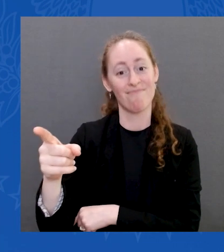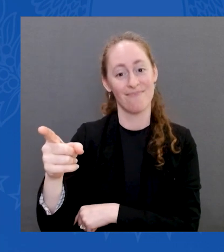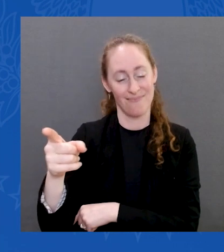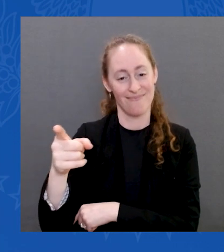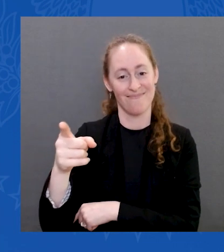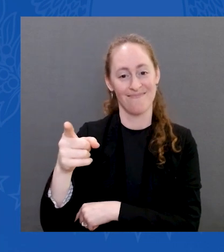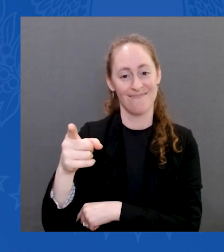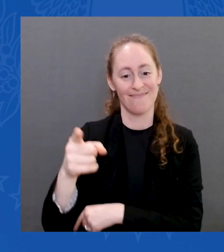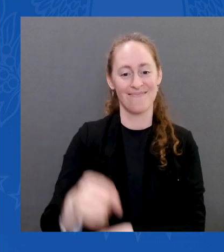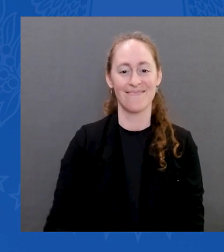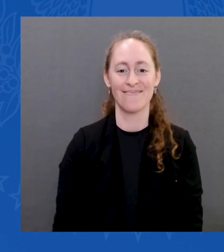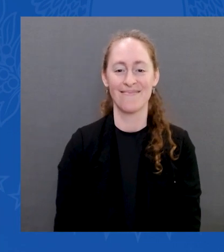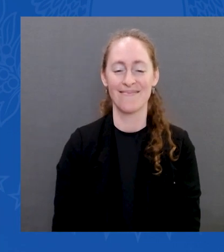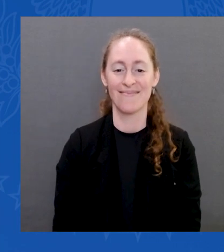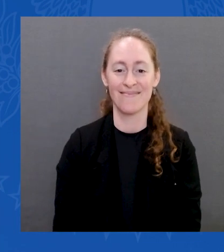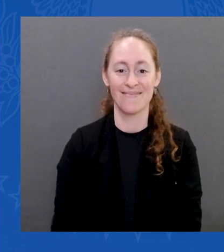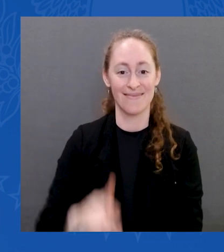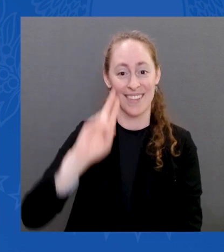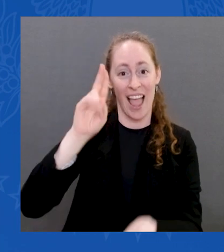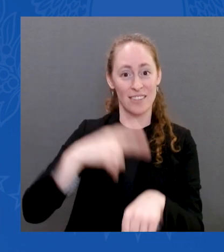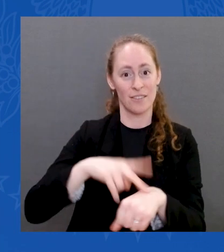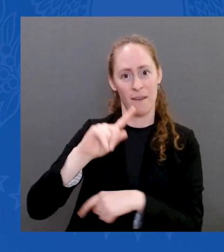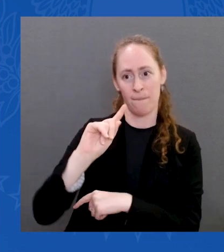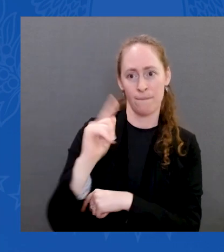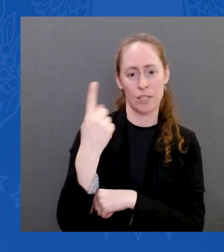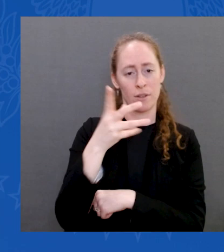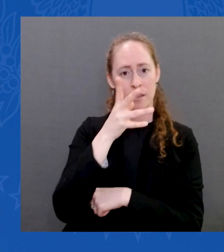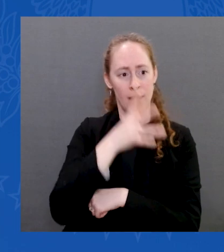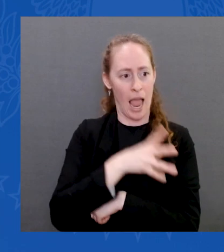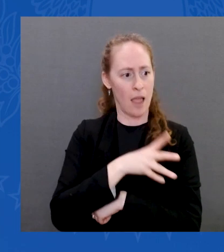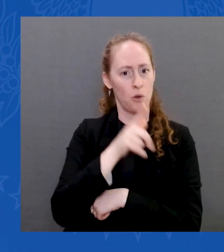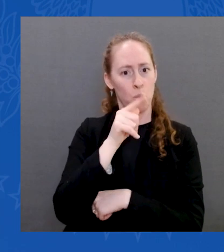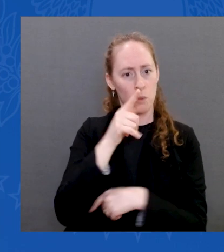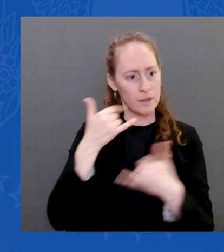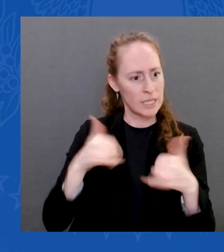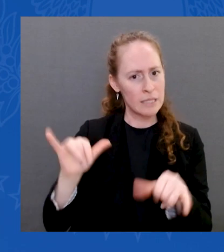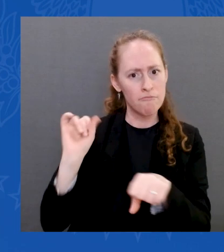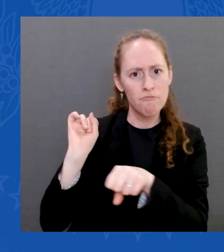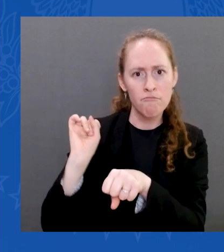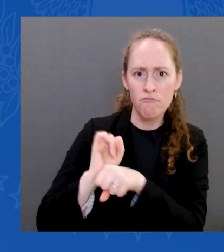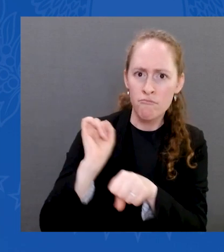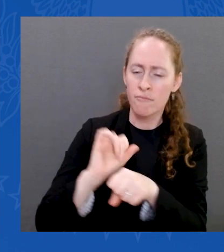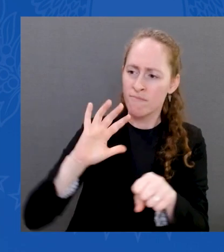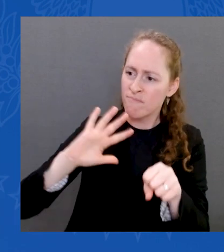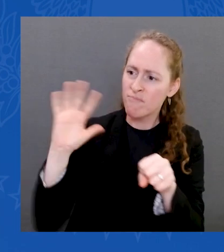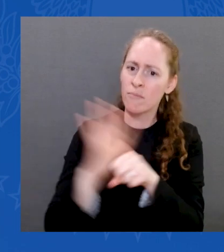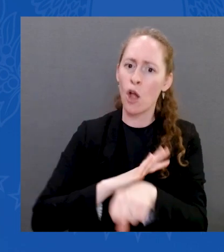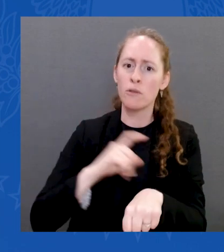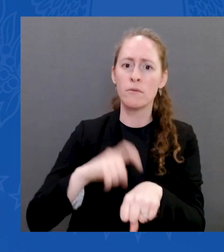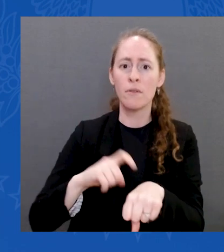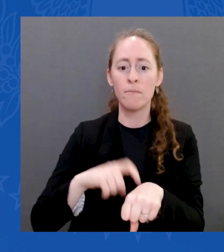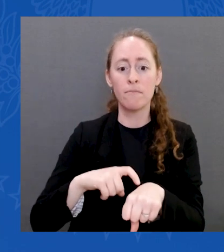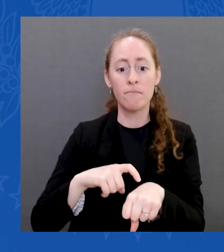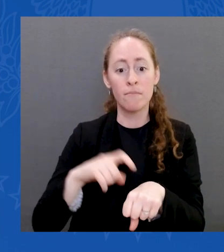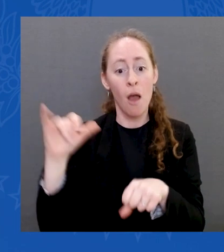to work full time as a professor -- as a teacher. She taught high school and she teaches at a community college